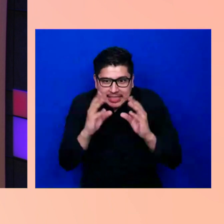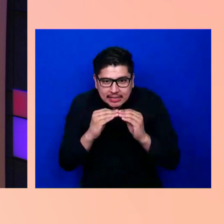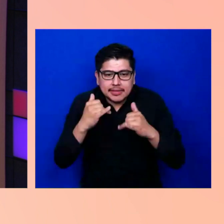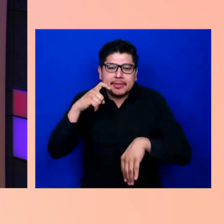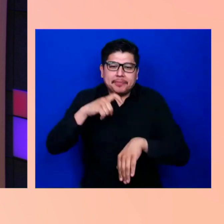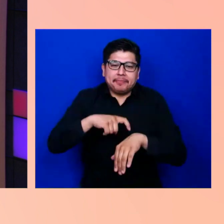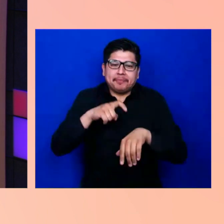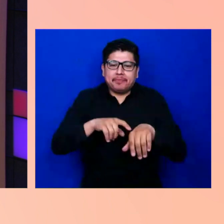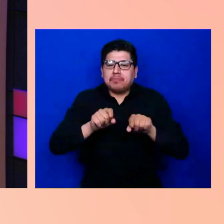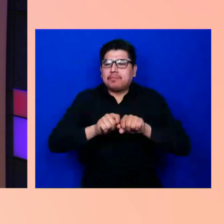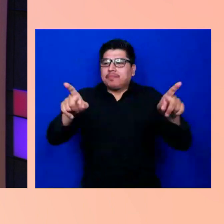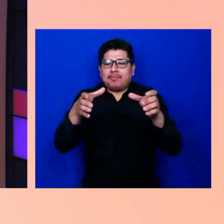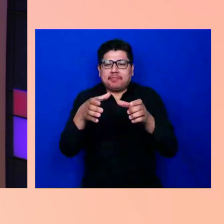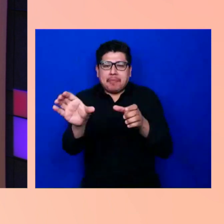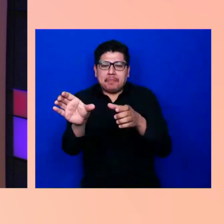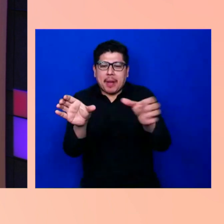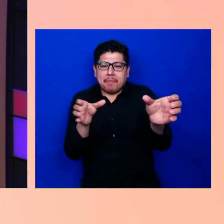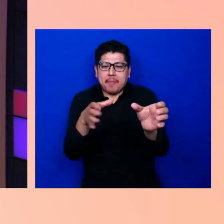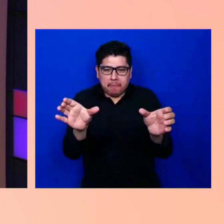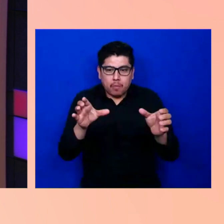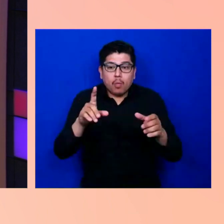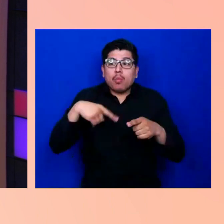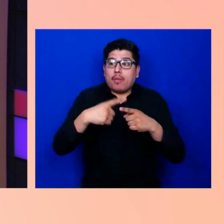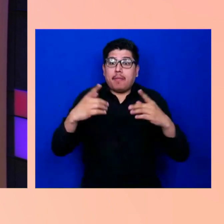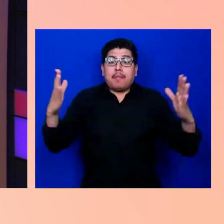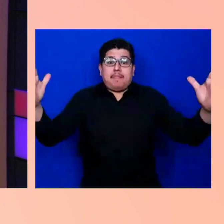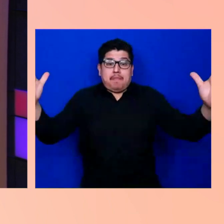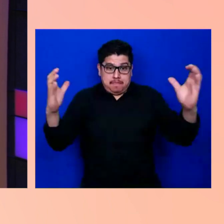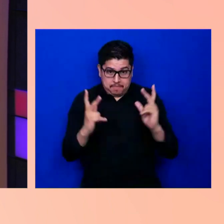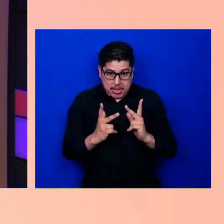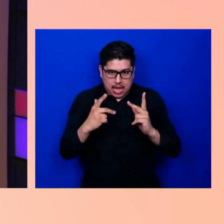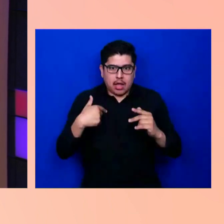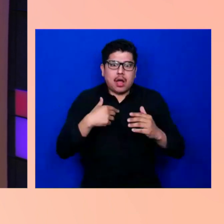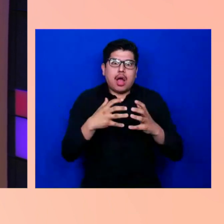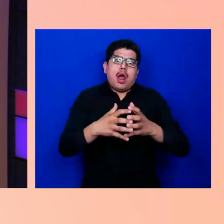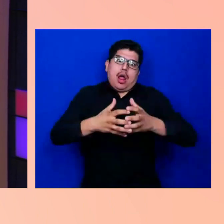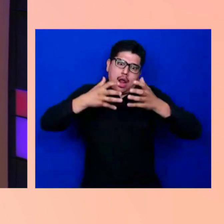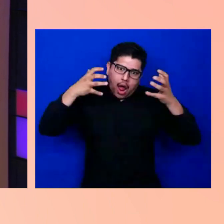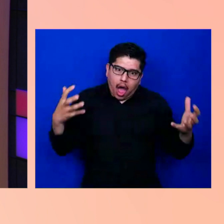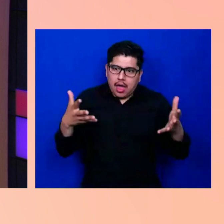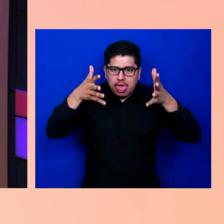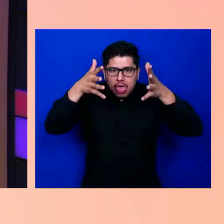When you get back, we've got so much more left. A can't-miss panel and the power of